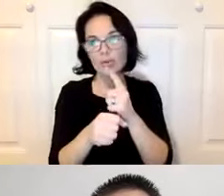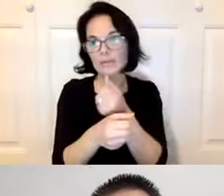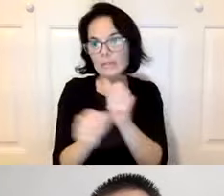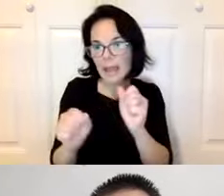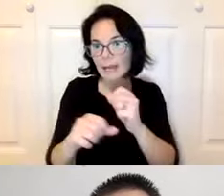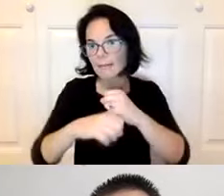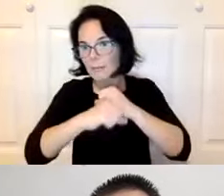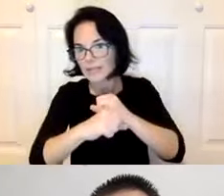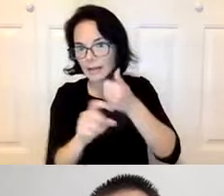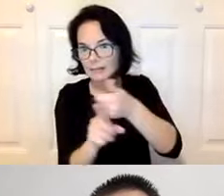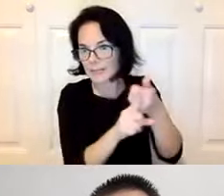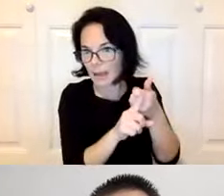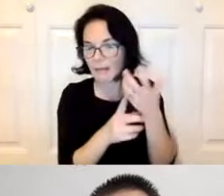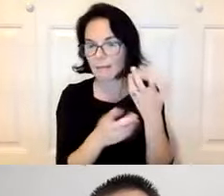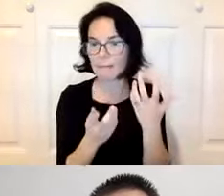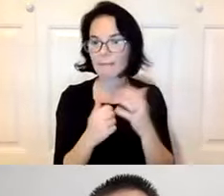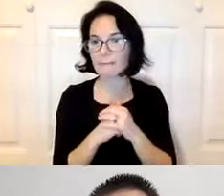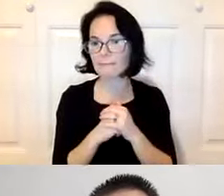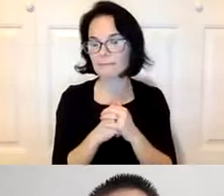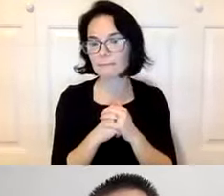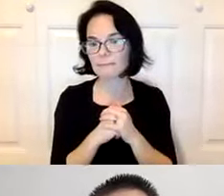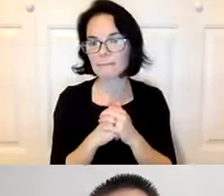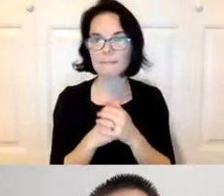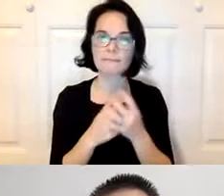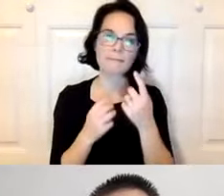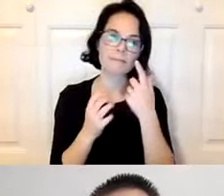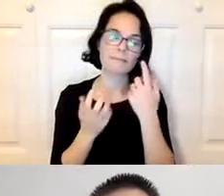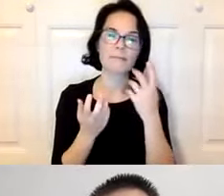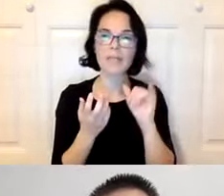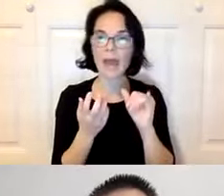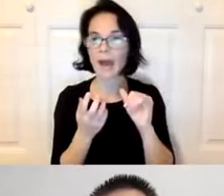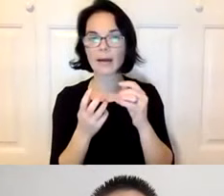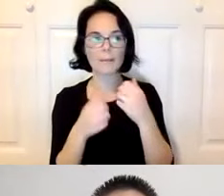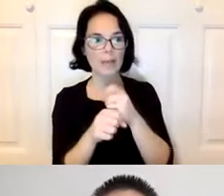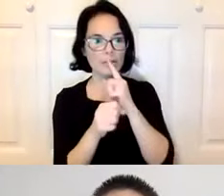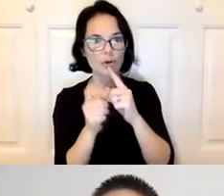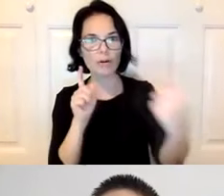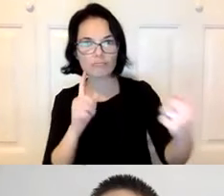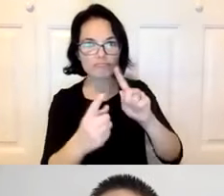Like Janette was saying, we can expect the numbers to go up in the next several days or weeks.